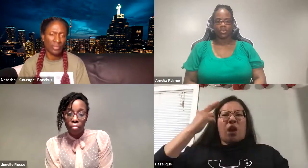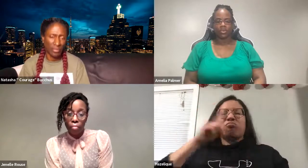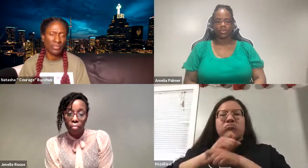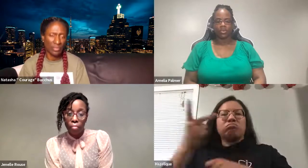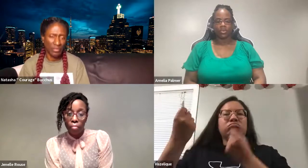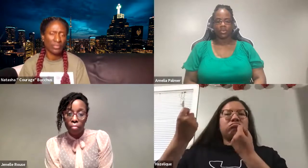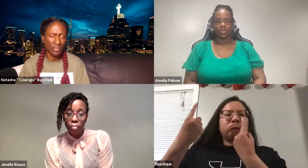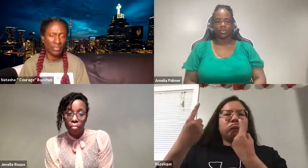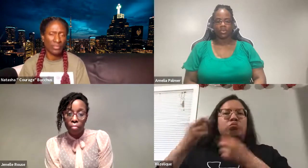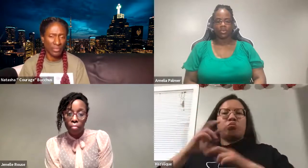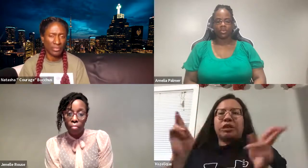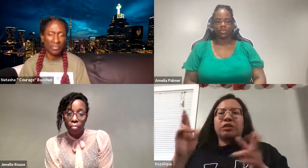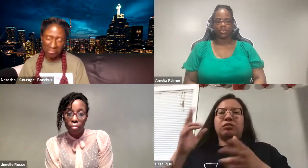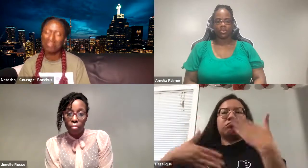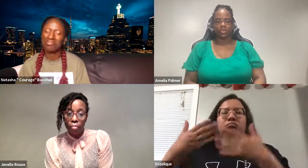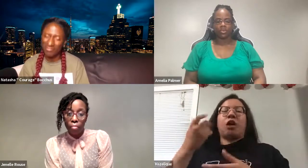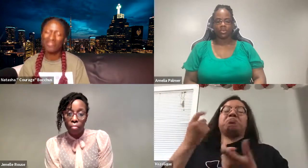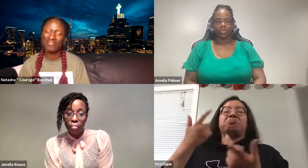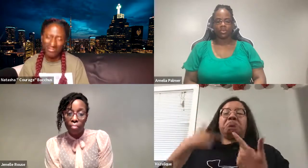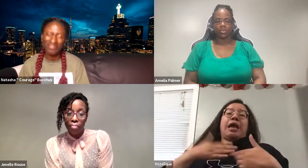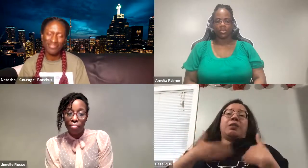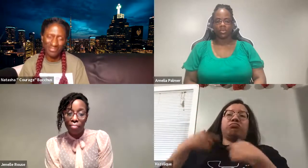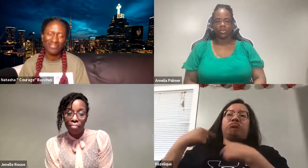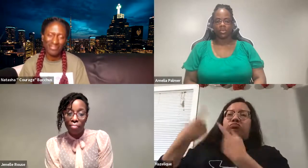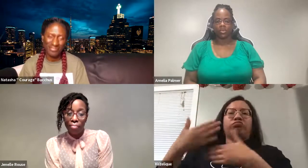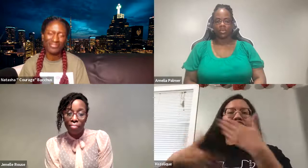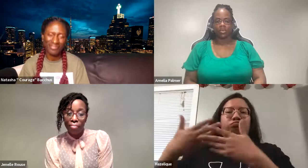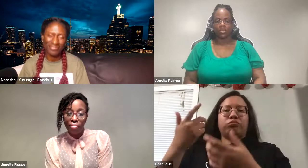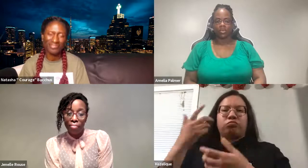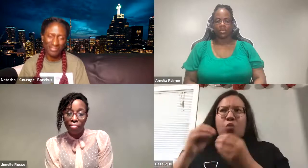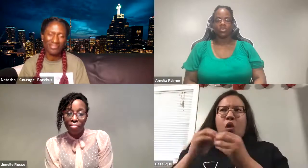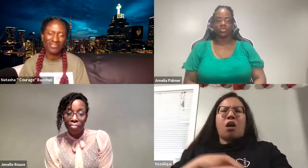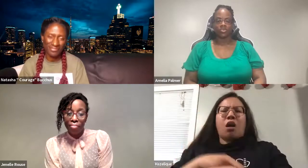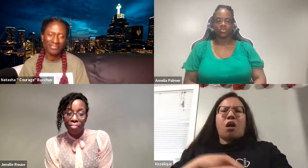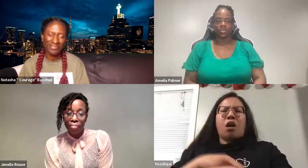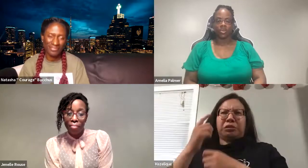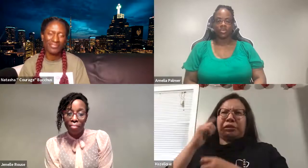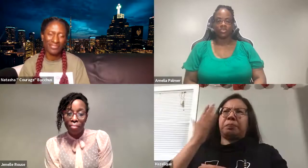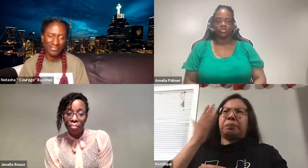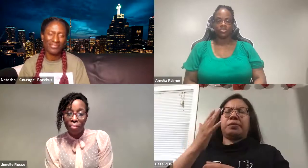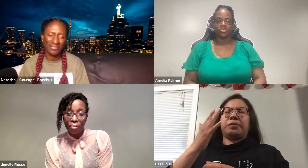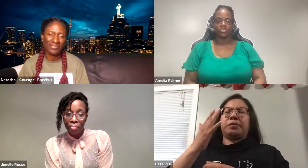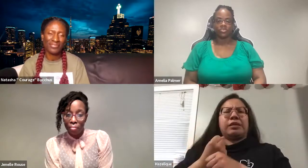and know the deeper meaning for the terminology, the signs and spoken language that are used